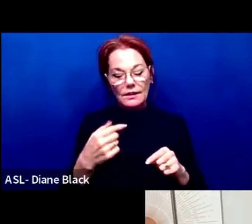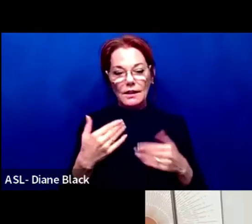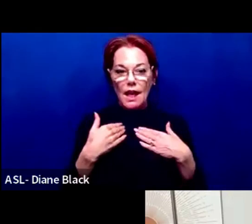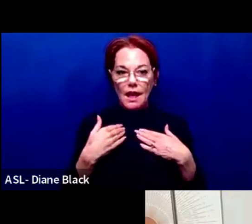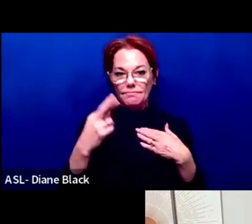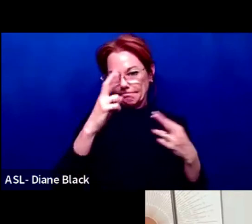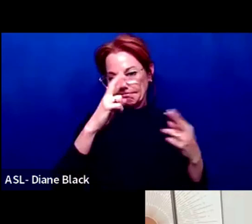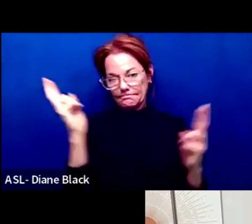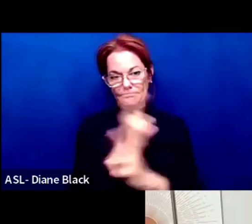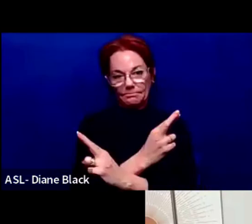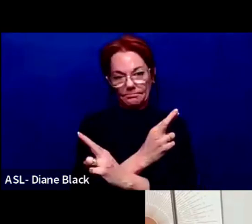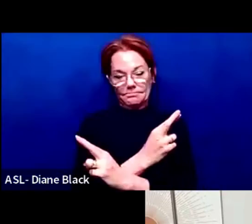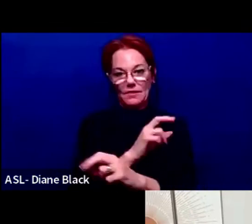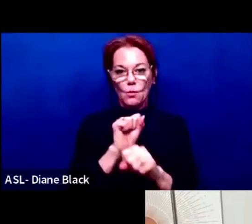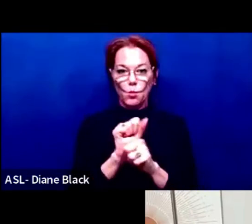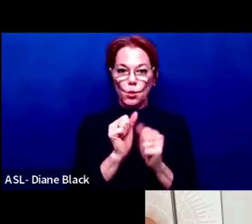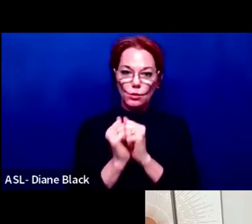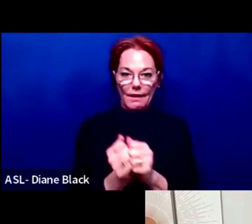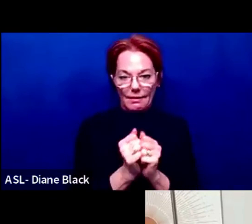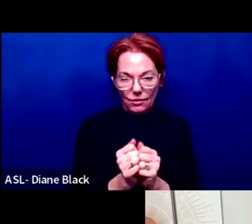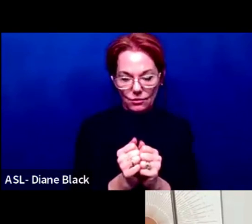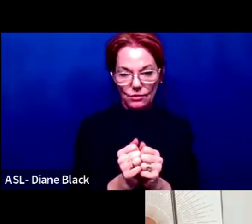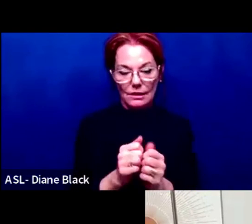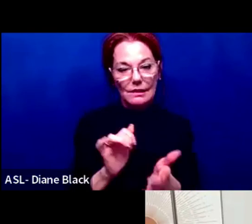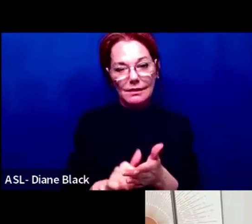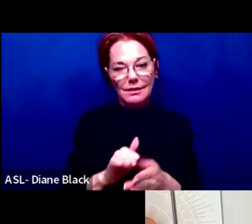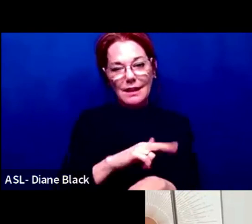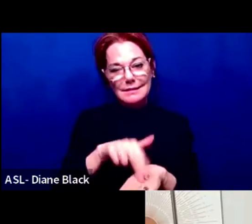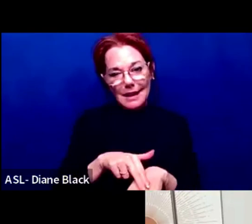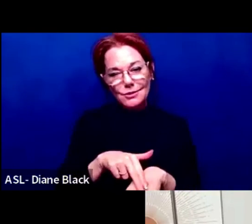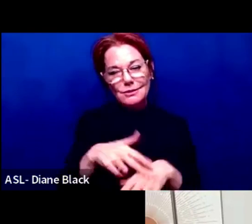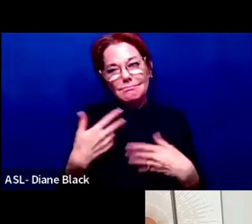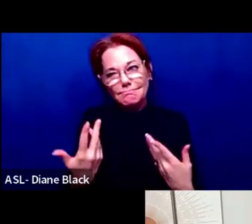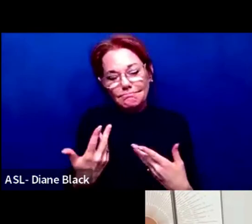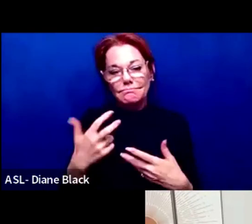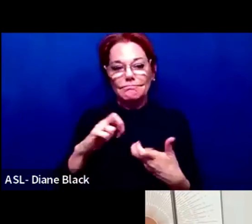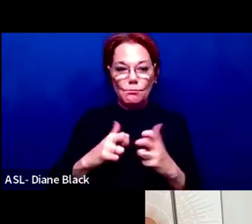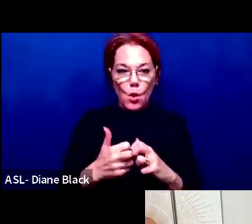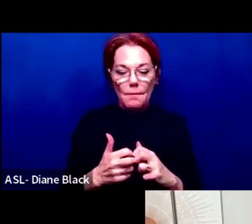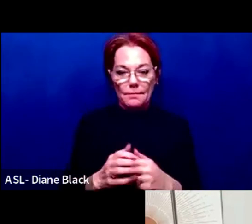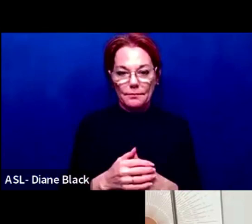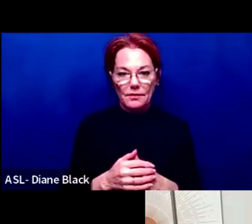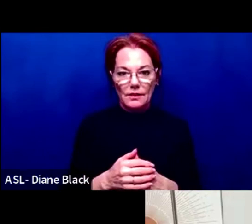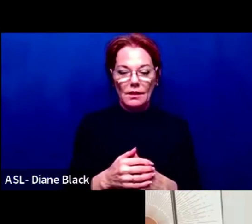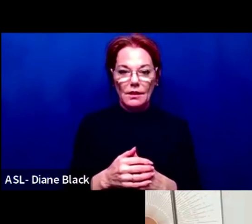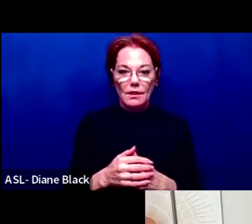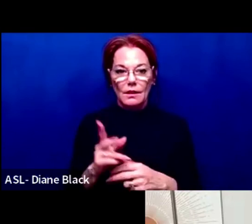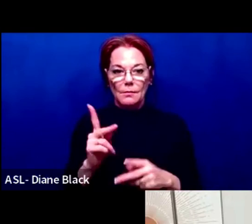together. You know, and that's a part that's naturally a part of the problem. I think a lot of people were so busy pulling apart, when we're talking about